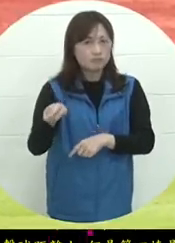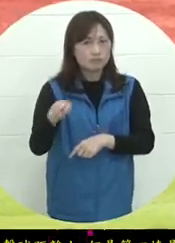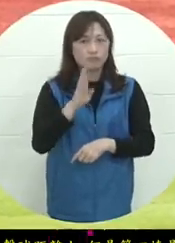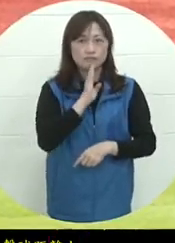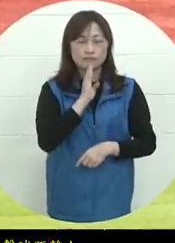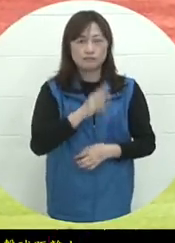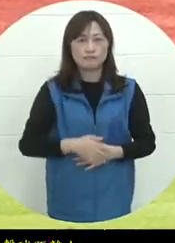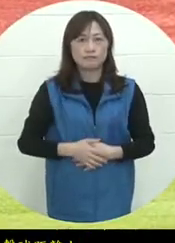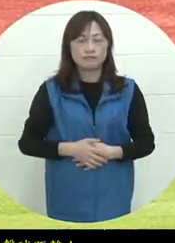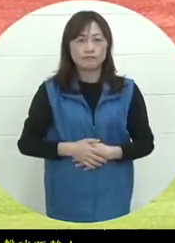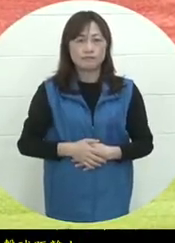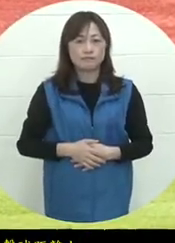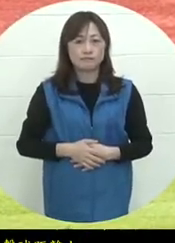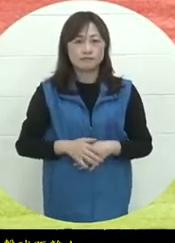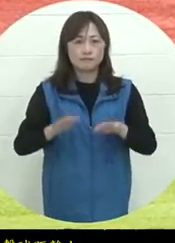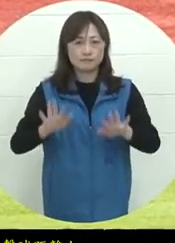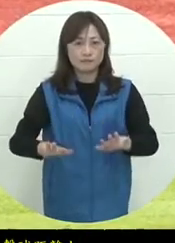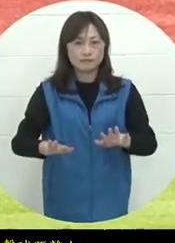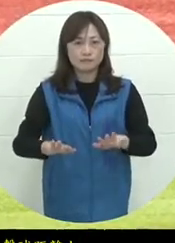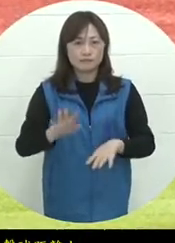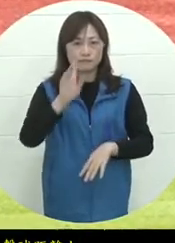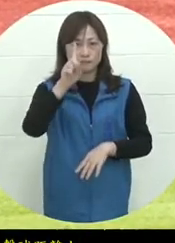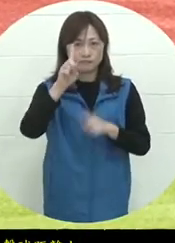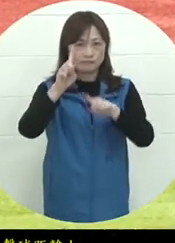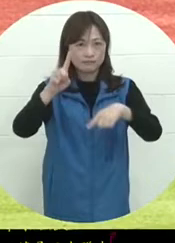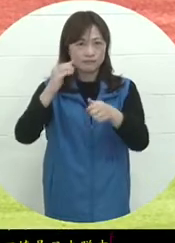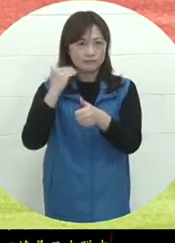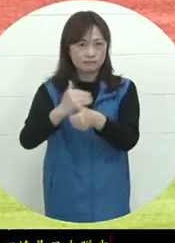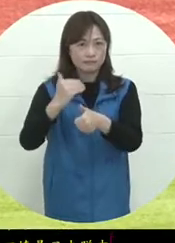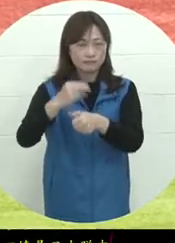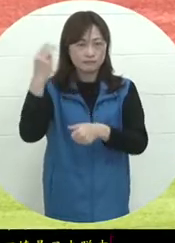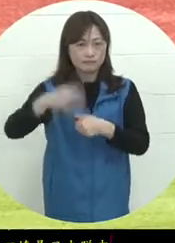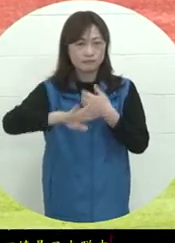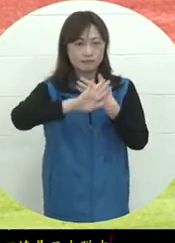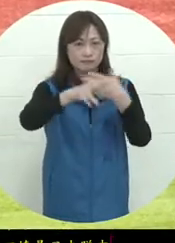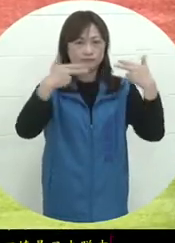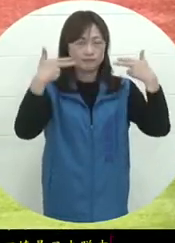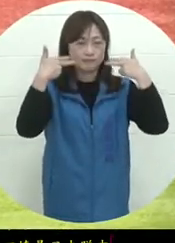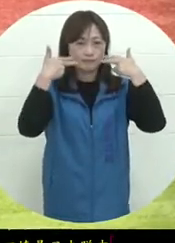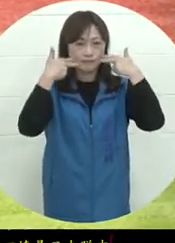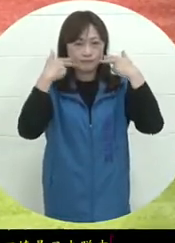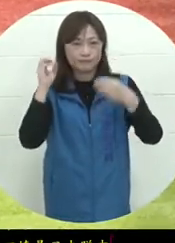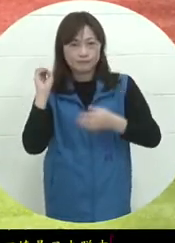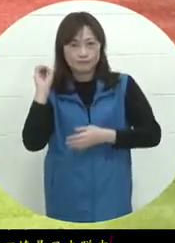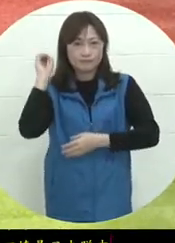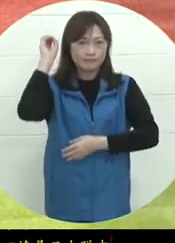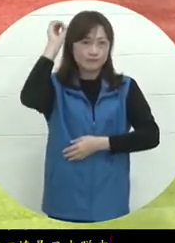strong power is out at this time, and he still has the opportunity to hit the outfield and fly high to sacrifice. Look, this basic function